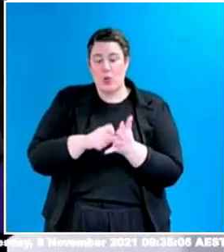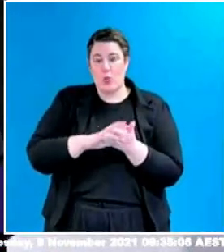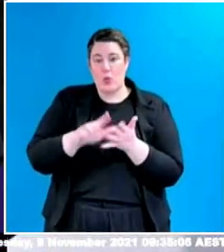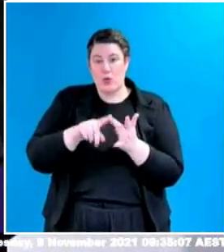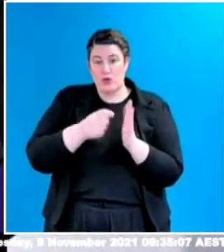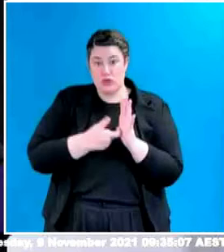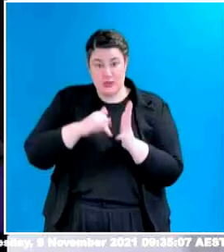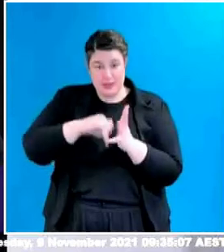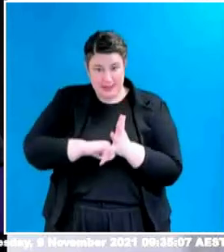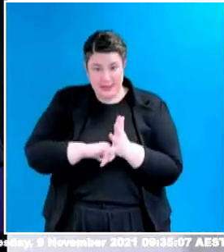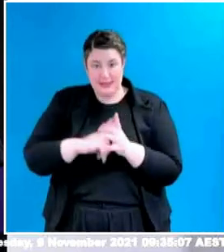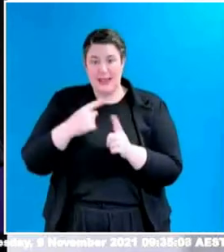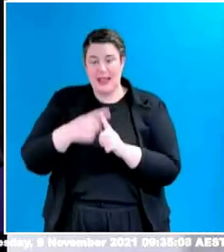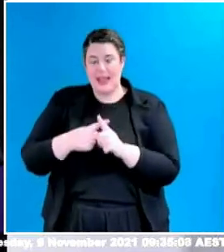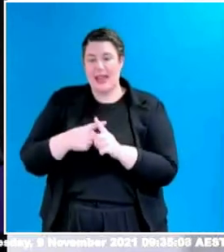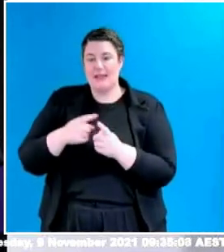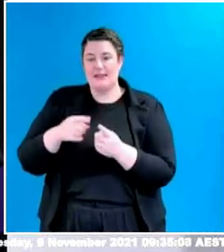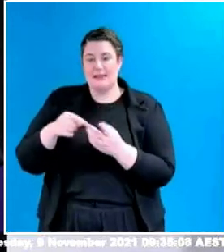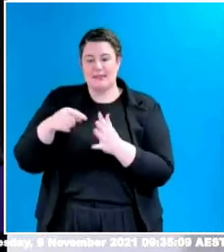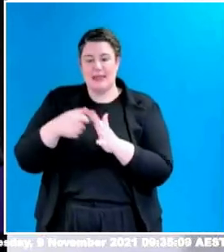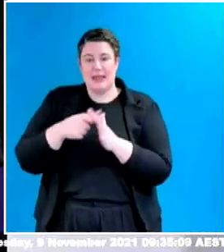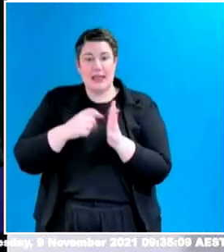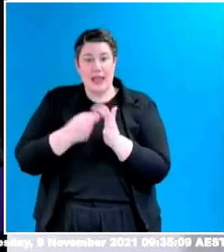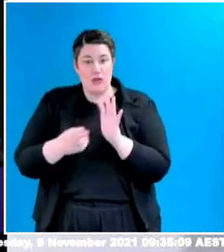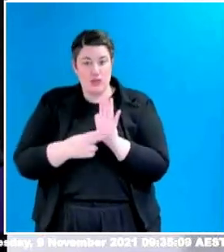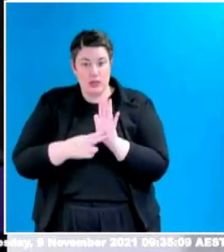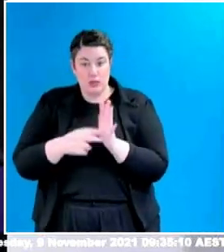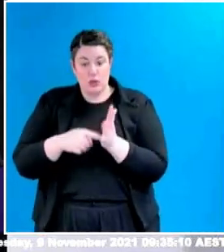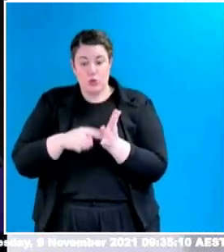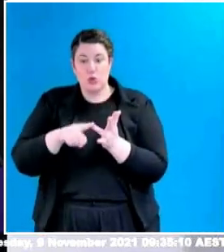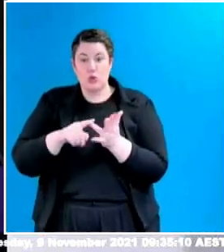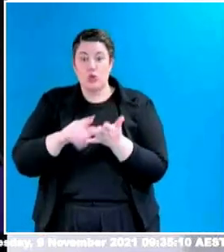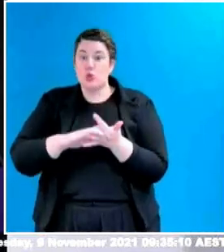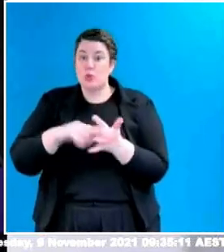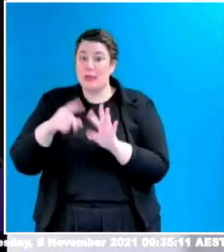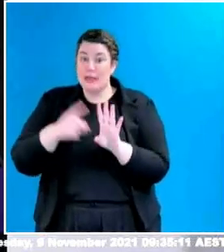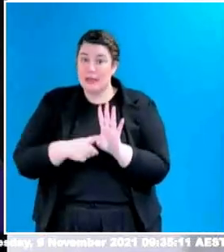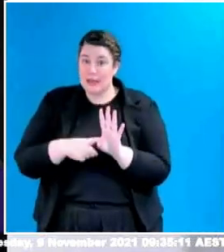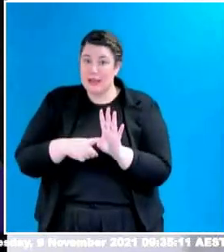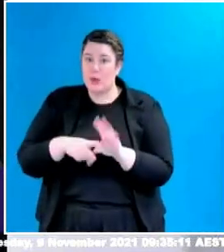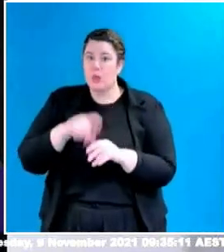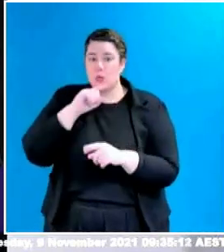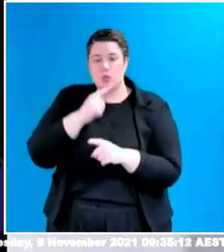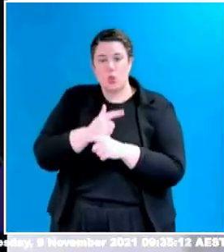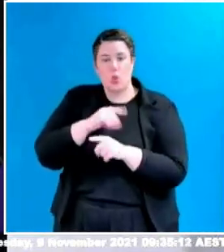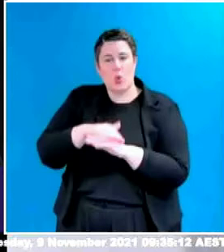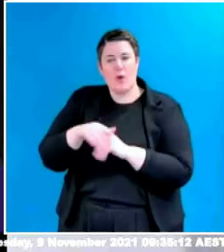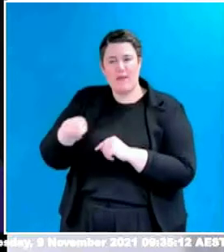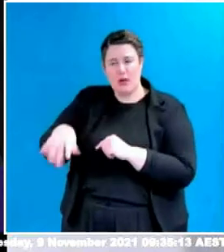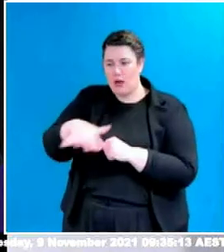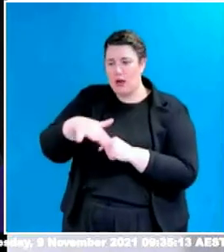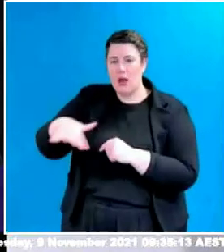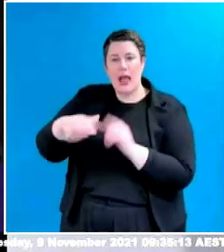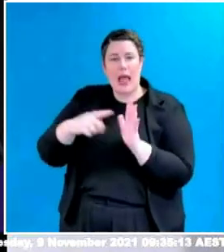We will examine the experience in the ACT of the ACT Human Rights Act.